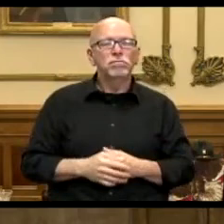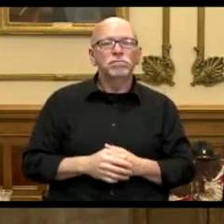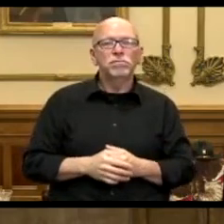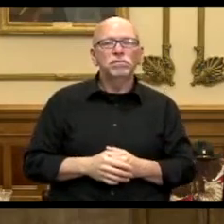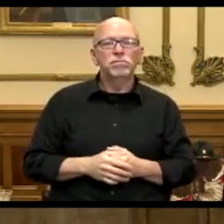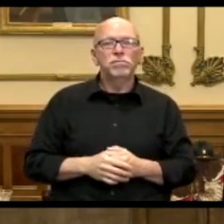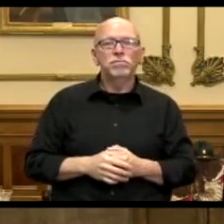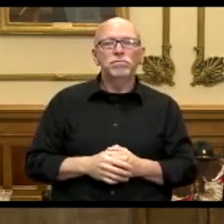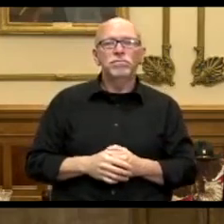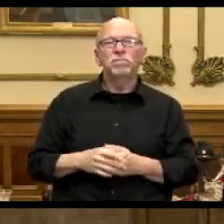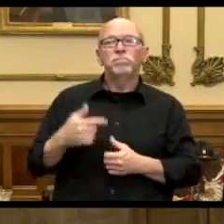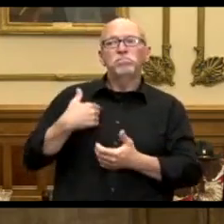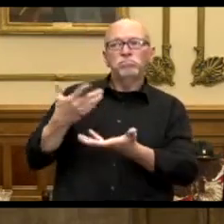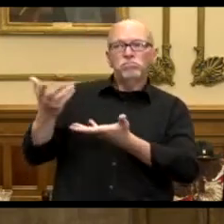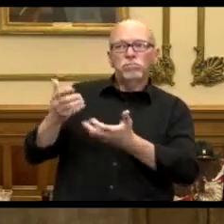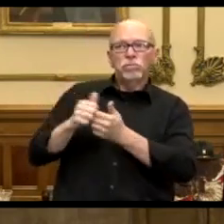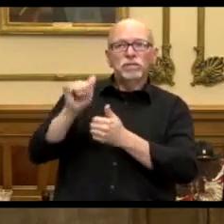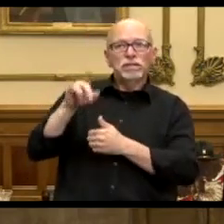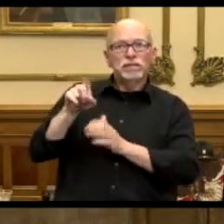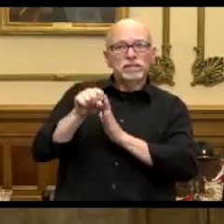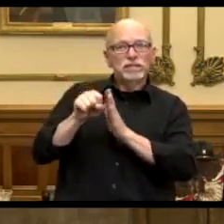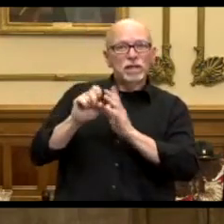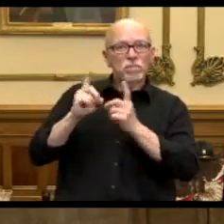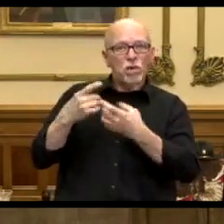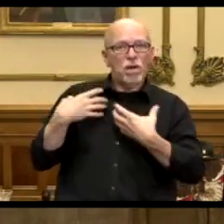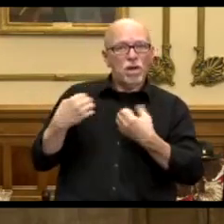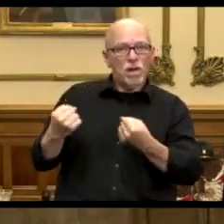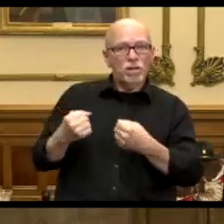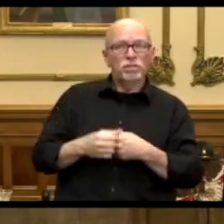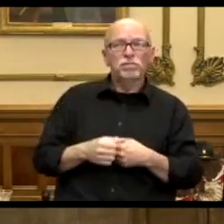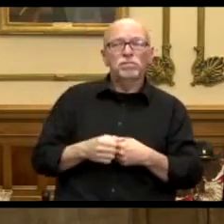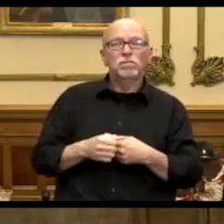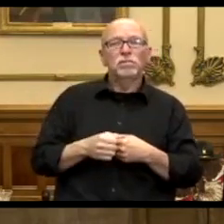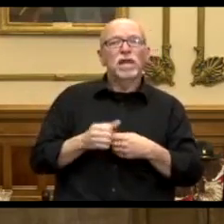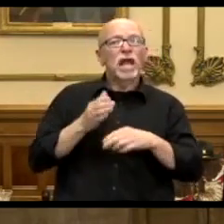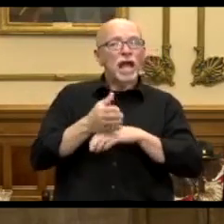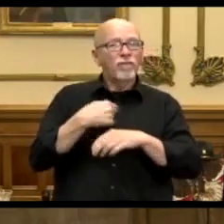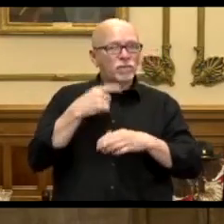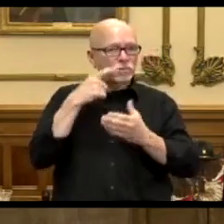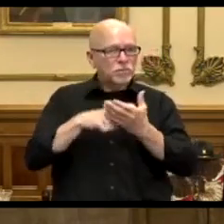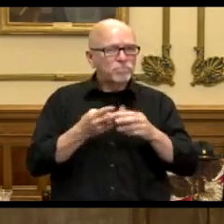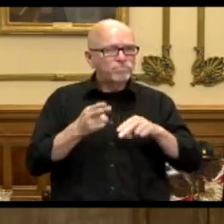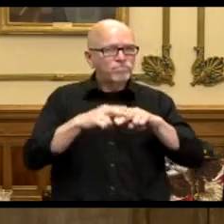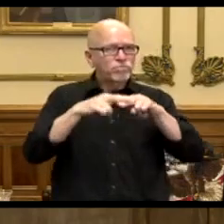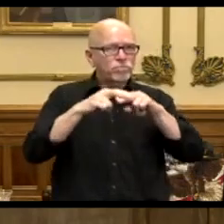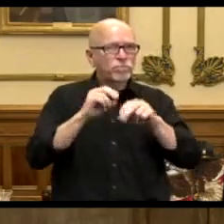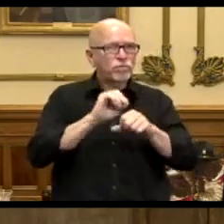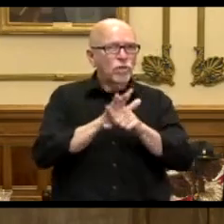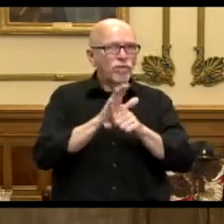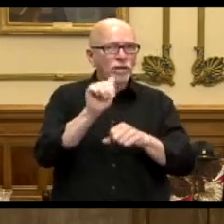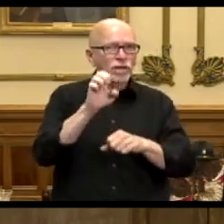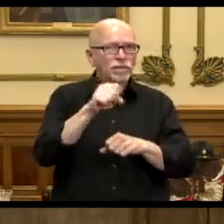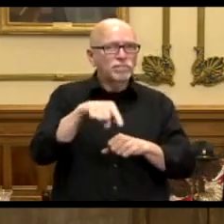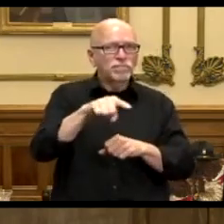But in consultation with the Indiana state Department of Health and following the slight uptick of covert 19 cases and after having discussions